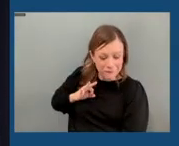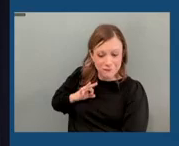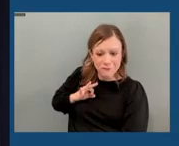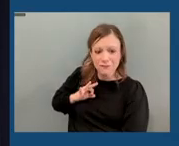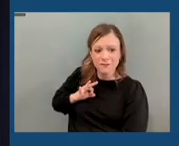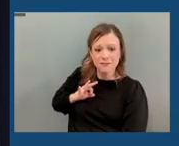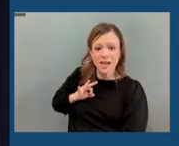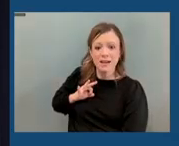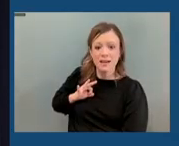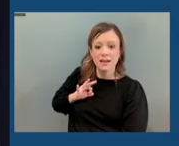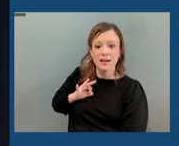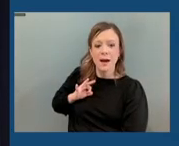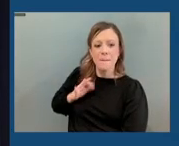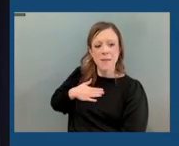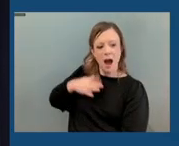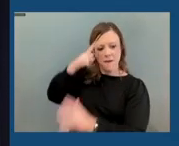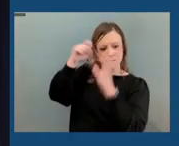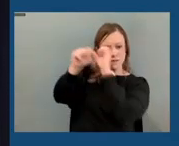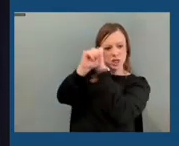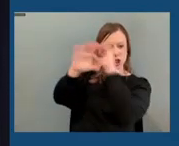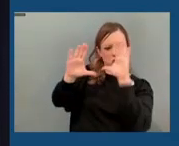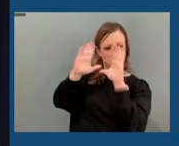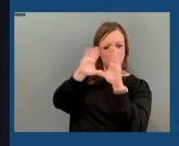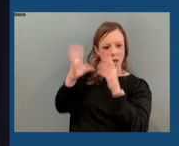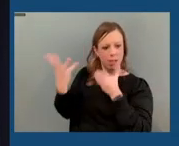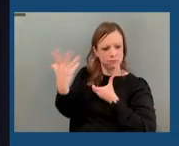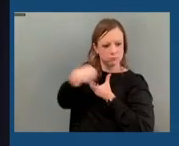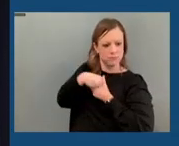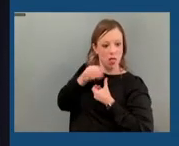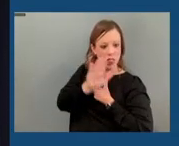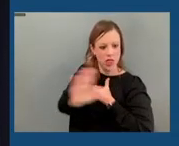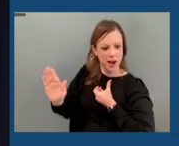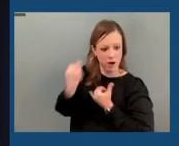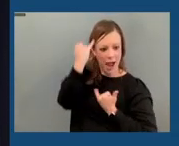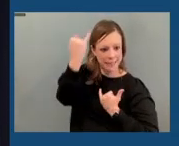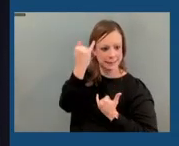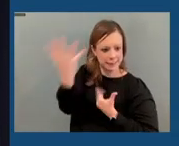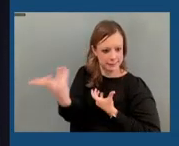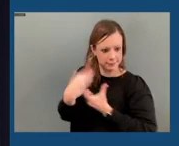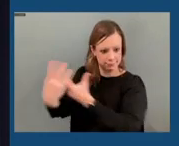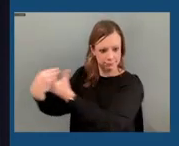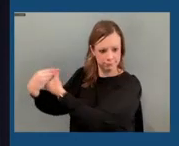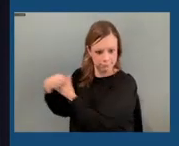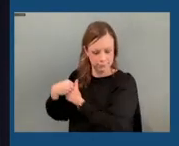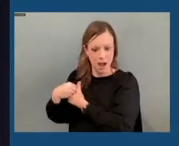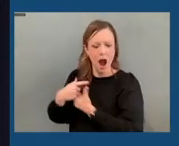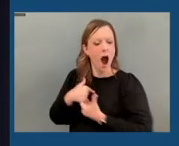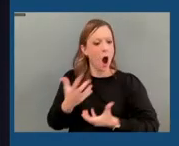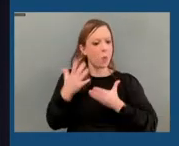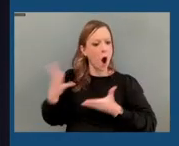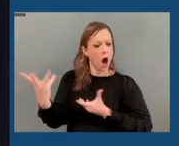with uh, their thoughts and ideals as well. My idea is to be an inclusive leader and not